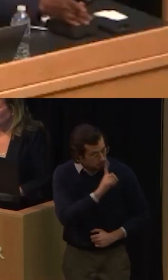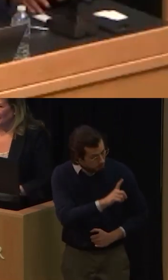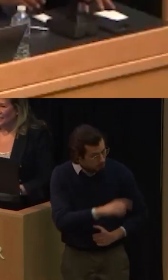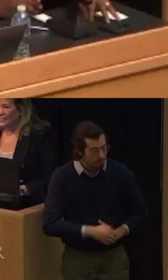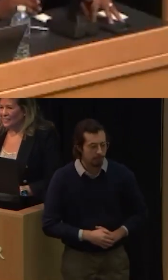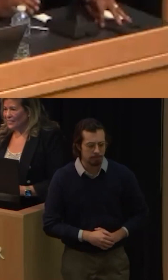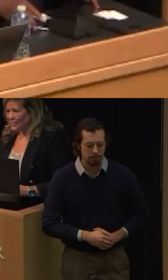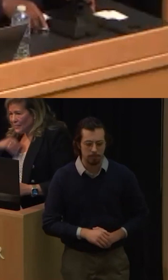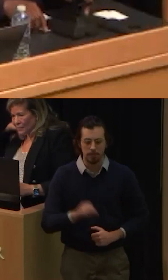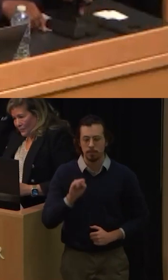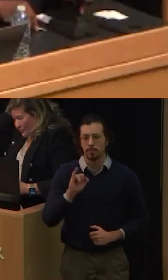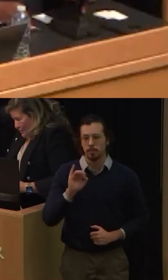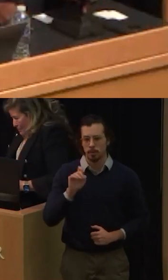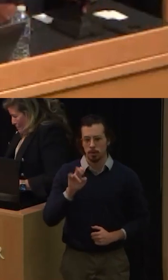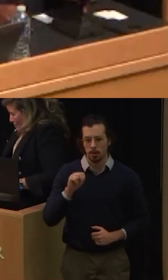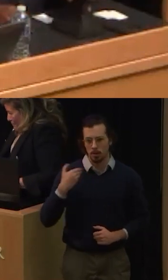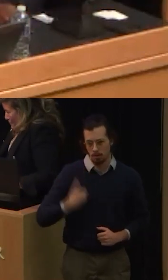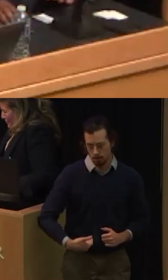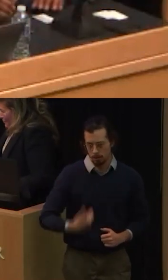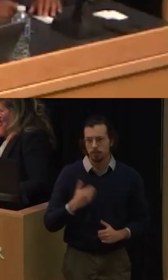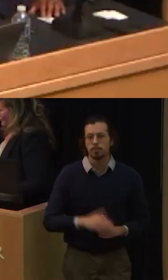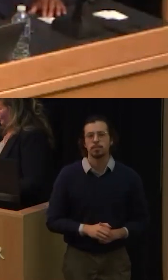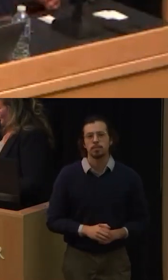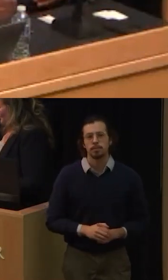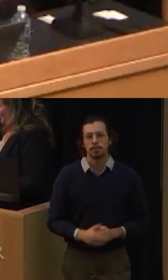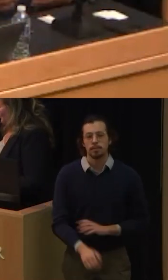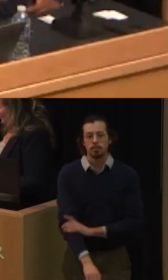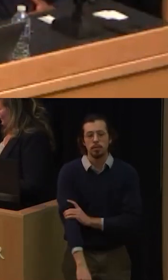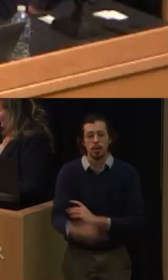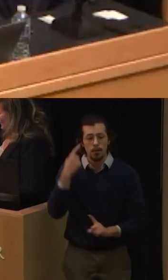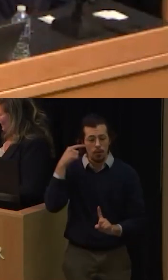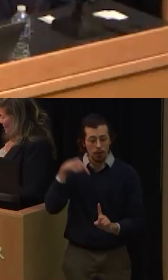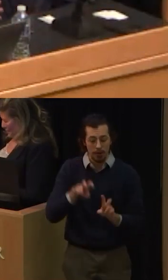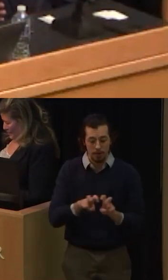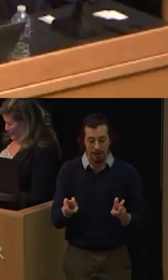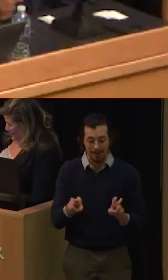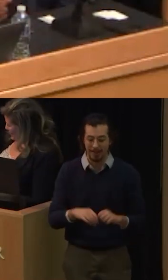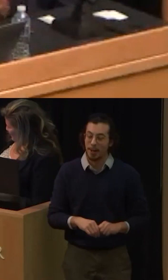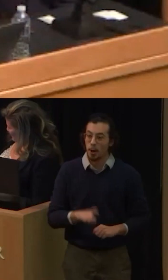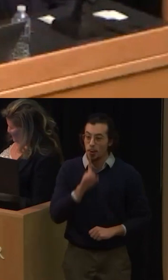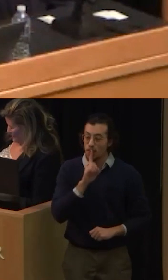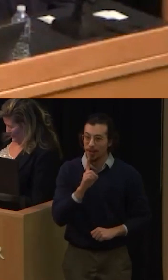So, as I suspected might happen for this panel, there have just been some really tasty morsels